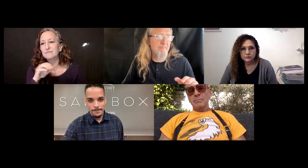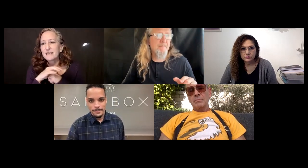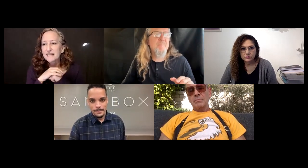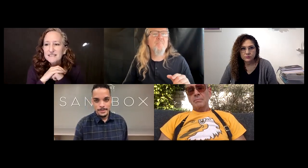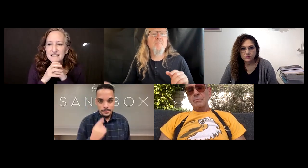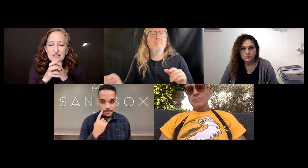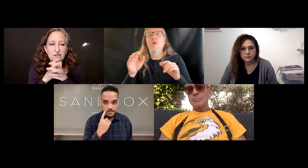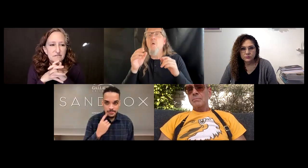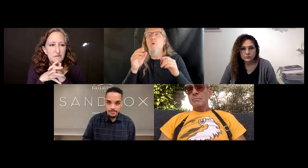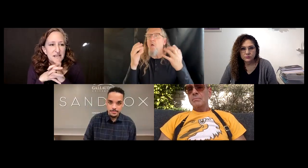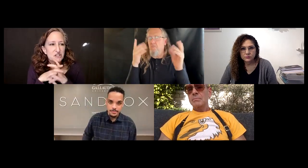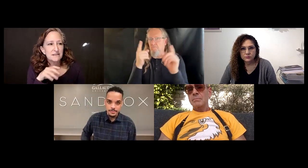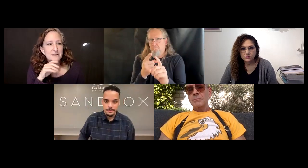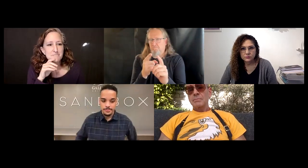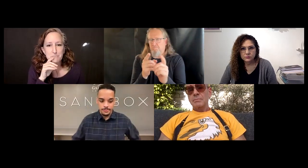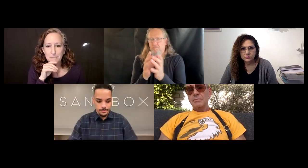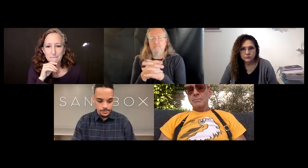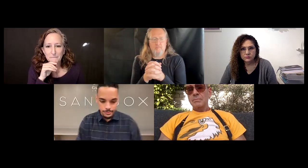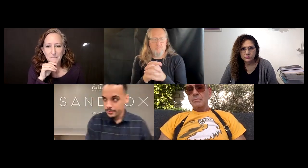Incidental Information